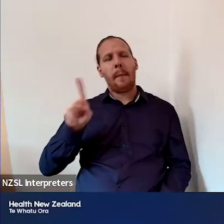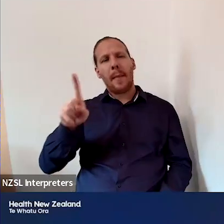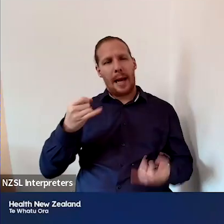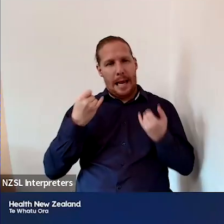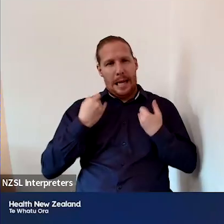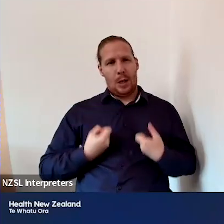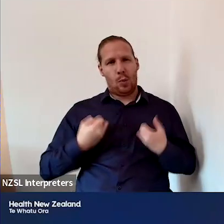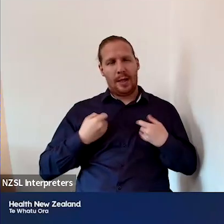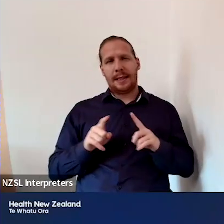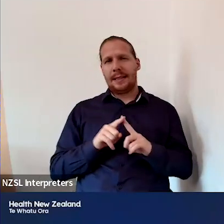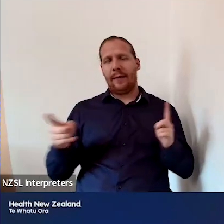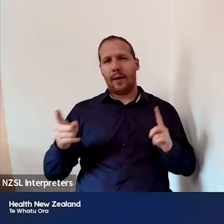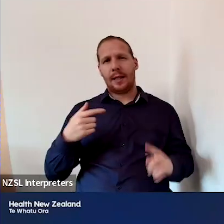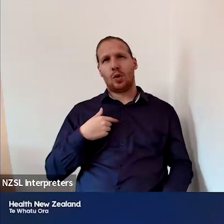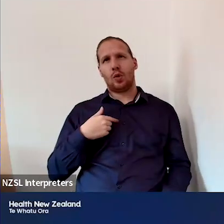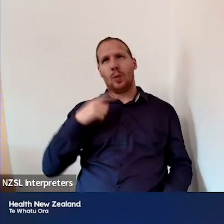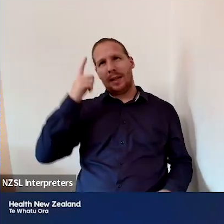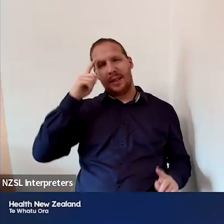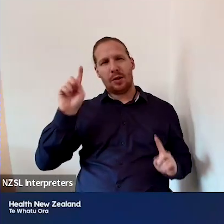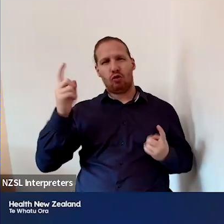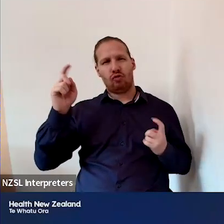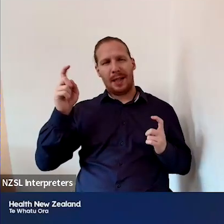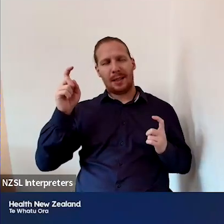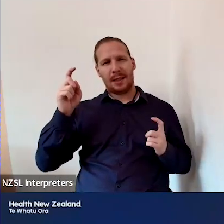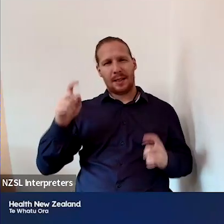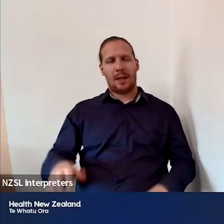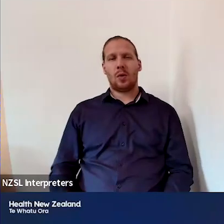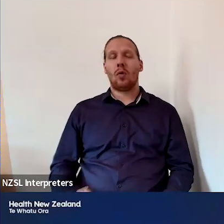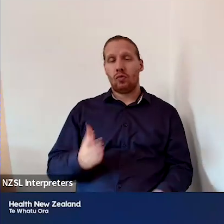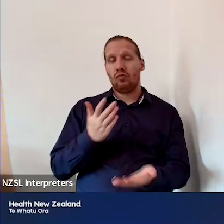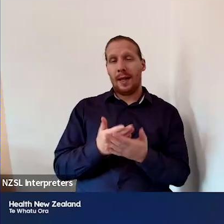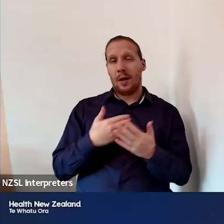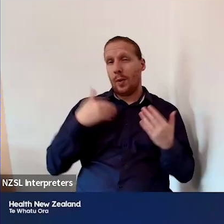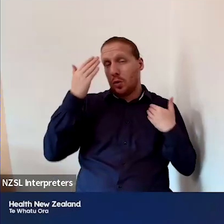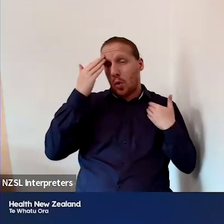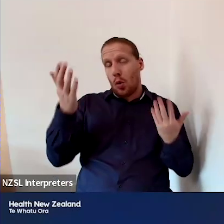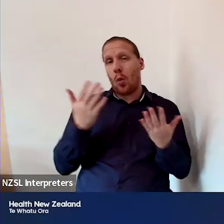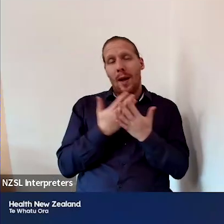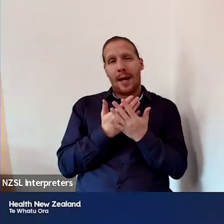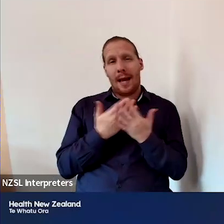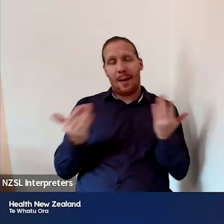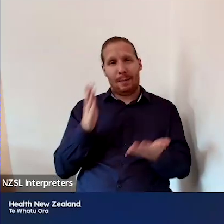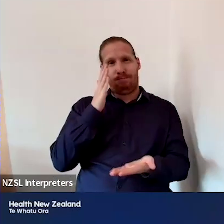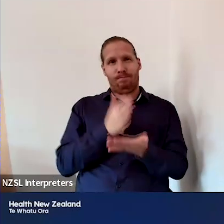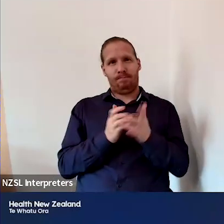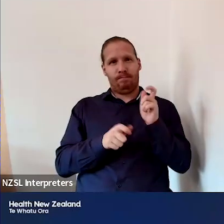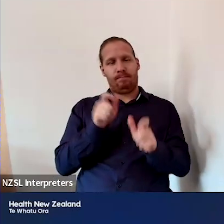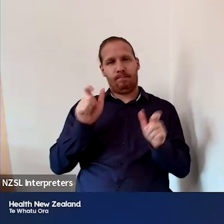So we don't actually know how many children and young people or actually any age people in New Zealand are mentally disordered or ill,